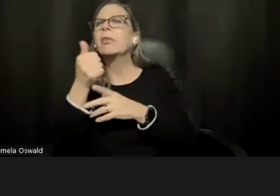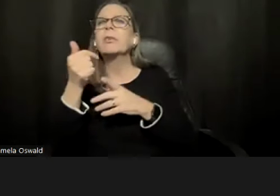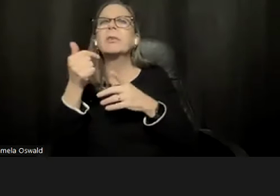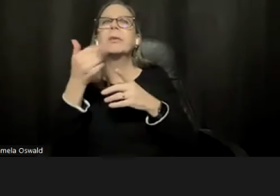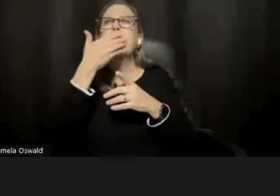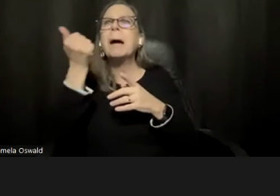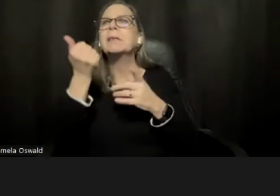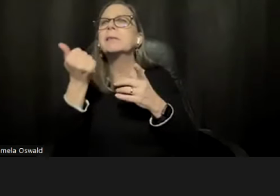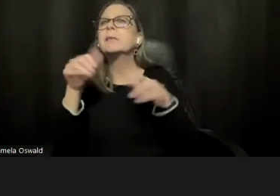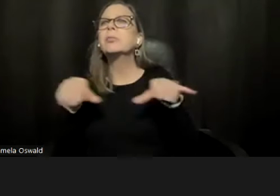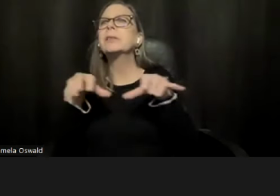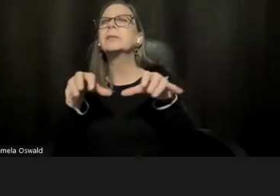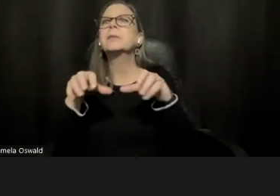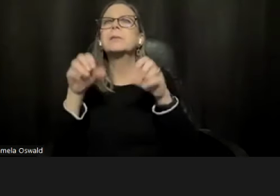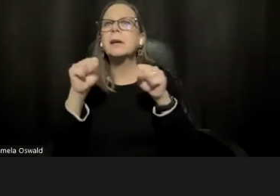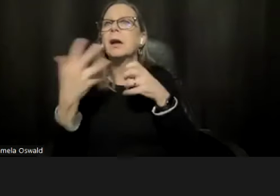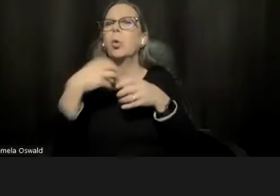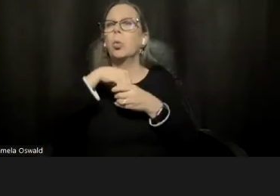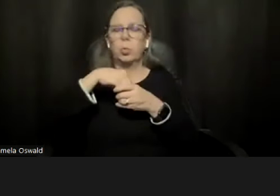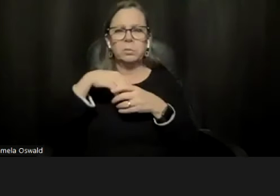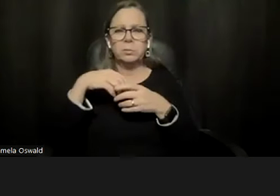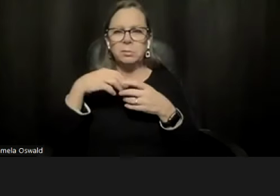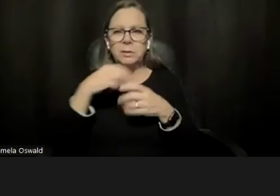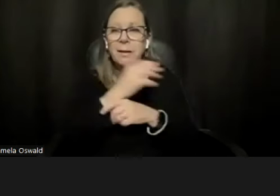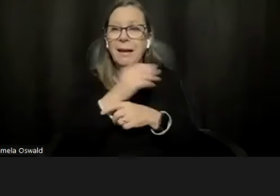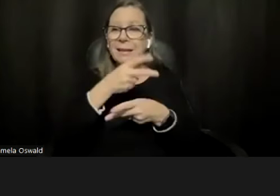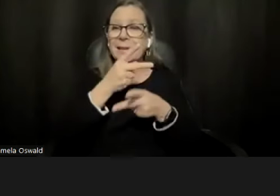be helpful. And keeping the connections made.Exactly. That is brilliant.